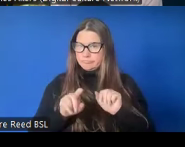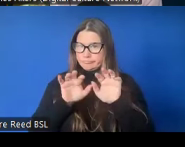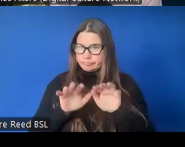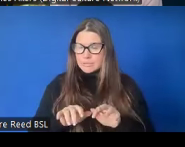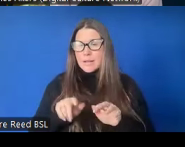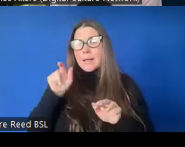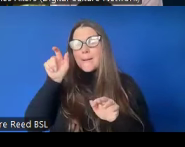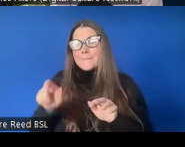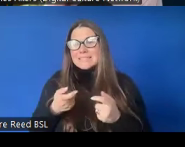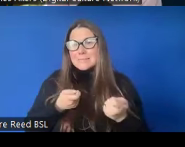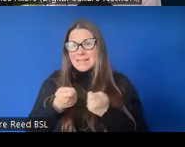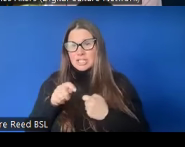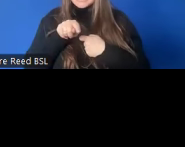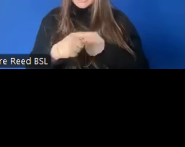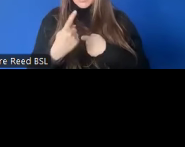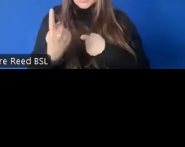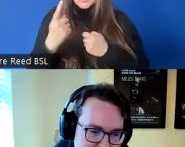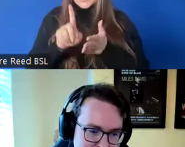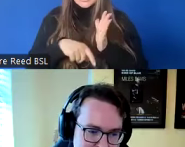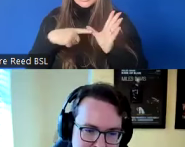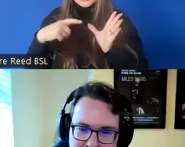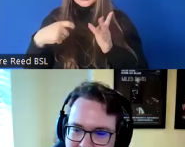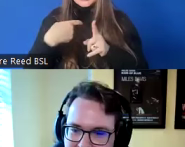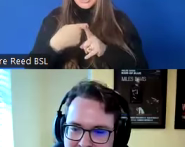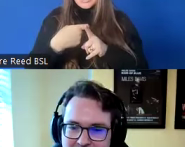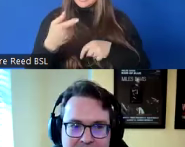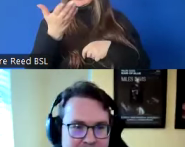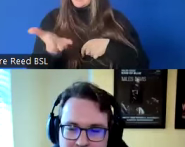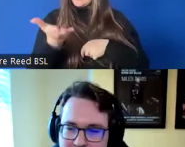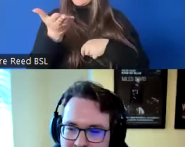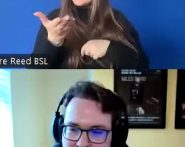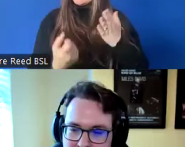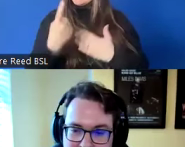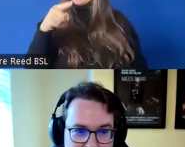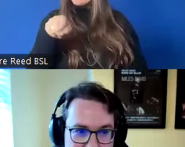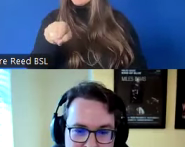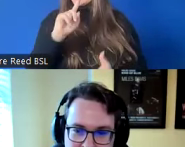the wonderful Jack. Jack's going to come on screen now and introduce himself. Hi, everyone. My name is Jack Roscoe.